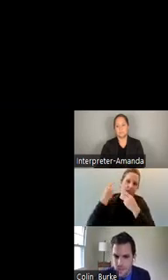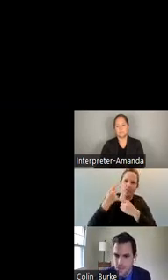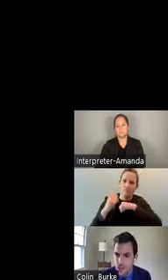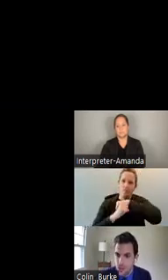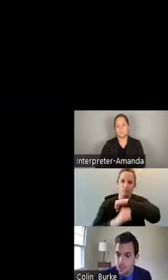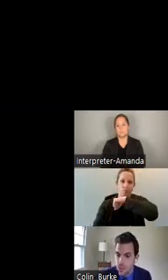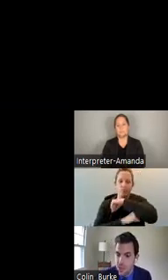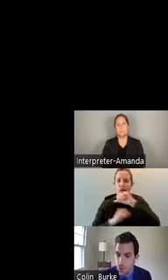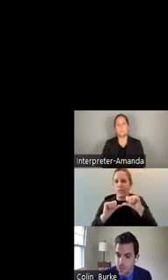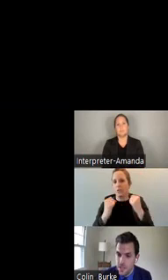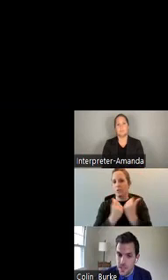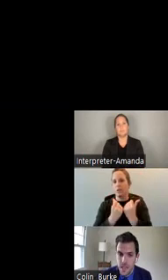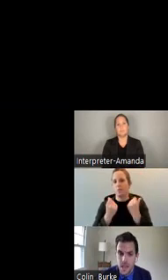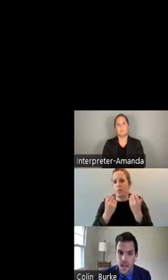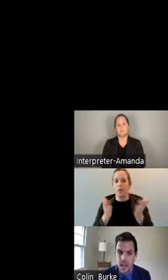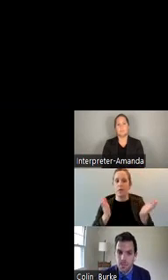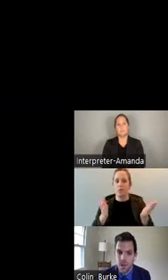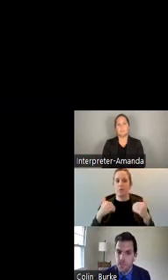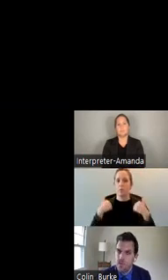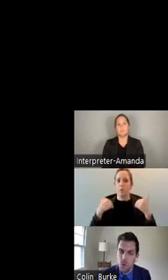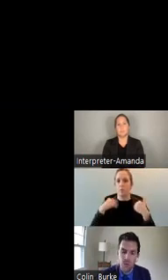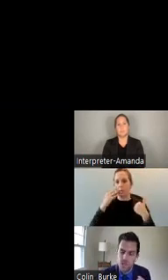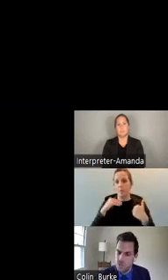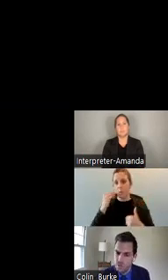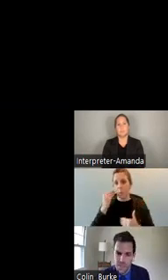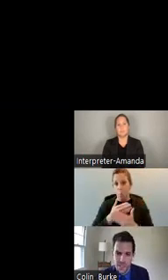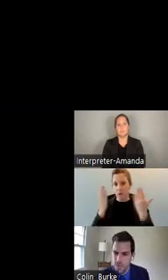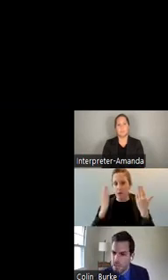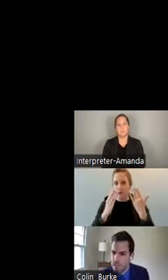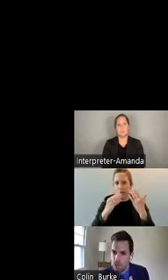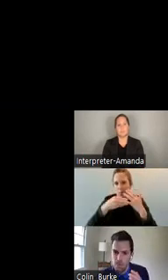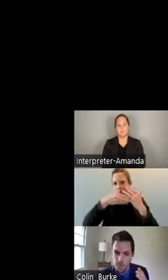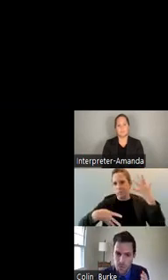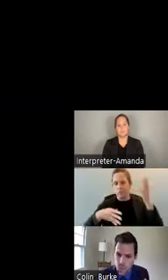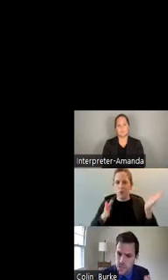services to youth experiencing homelessness a whole range of services everything from emergency